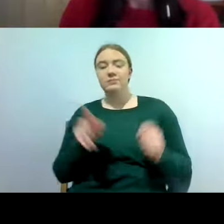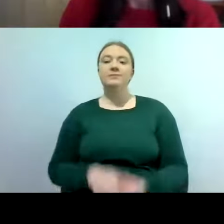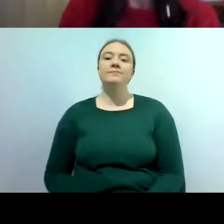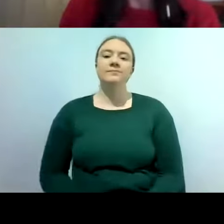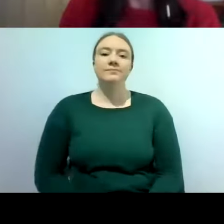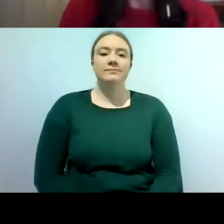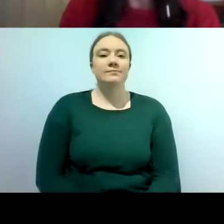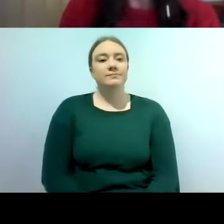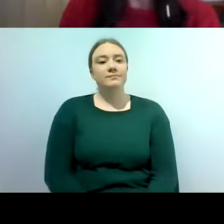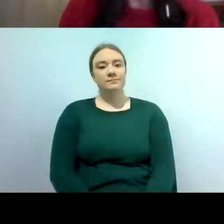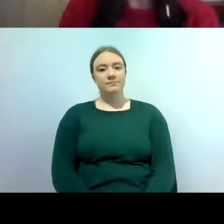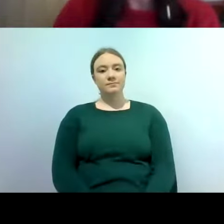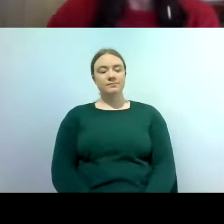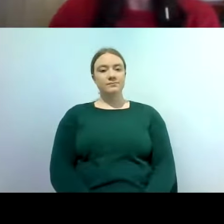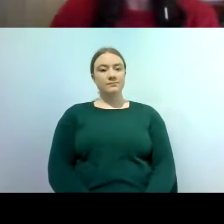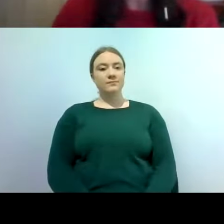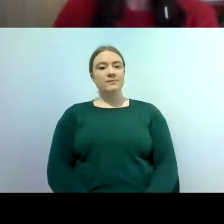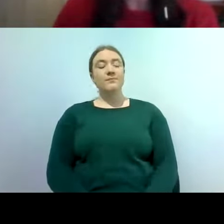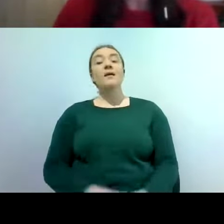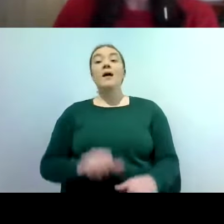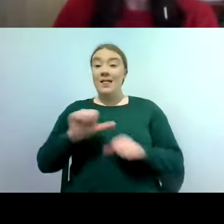and then we tag them with these acoustic pingers